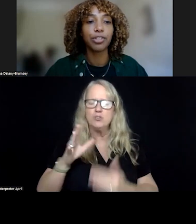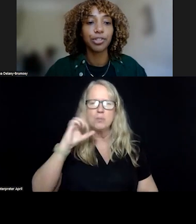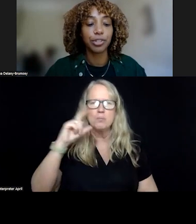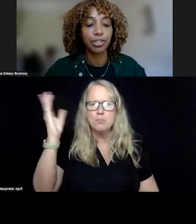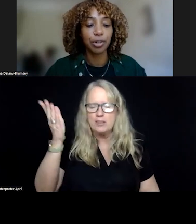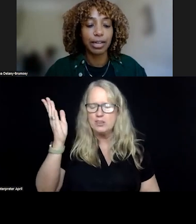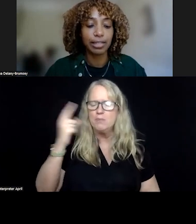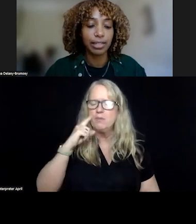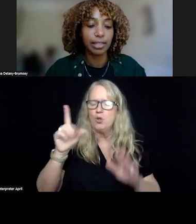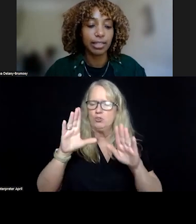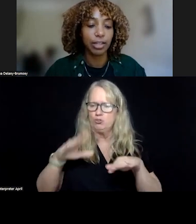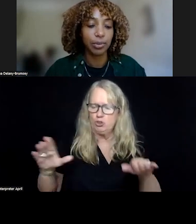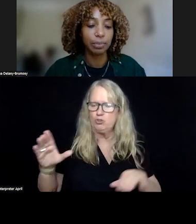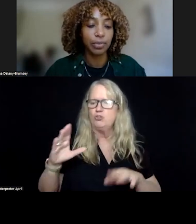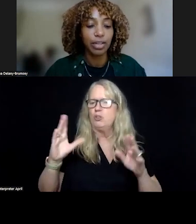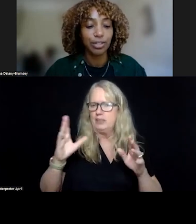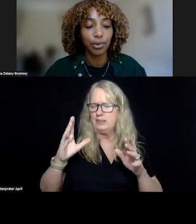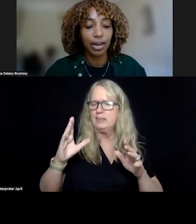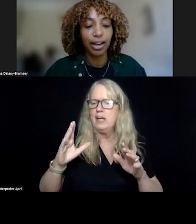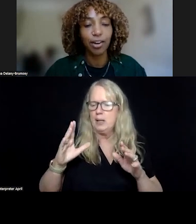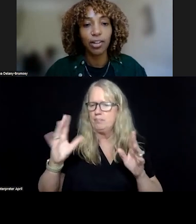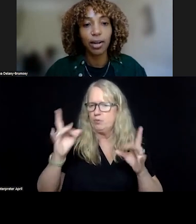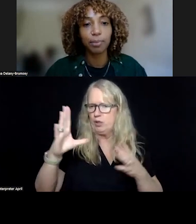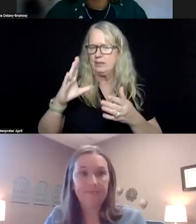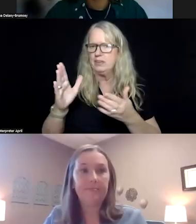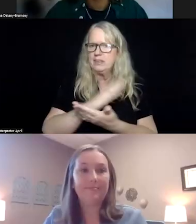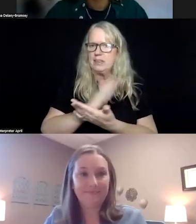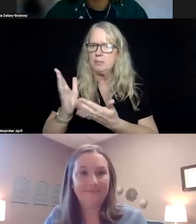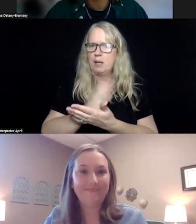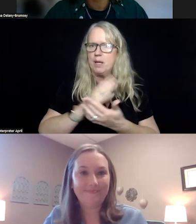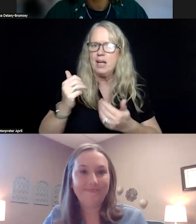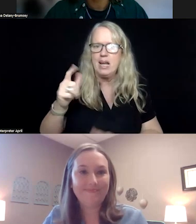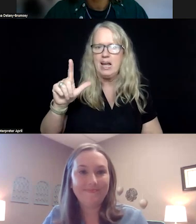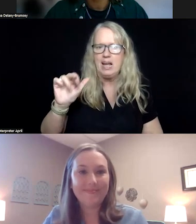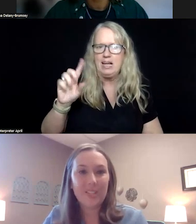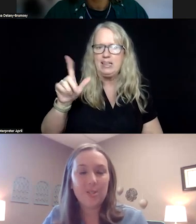CHILDREN'S CRISIS CONTINUUM. CAN I CALL UP LINDSAY STONE?